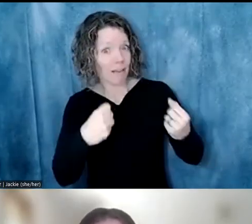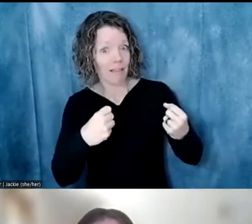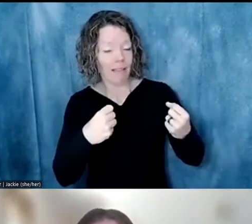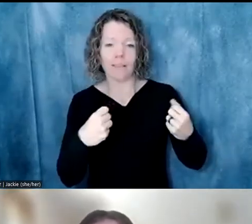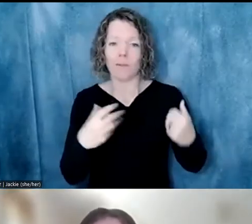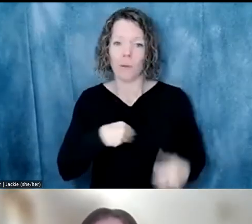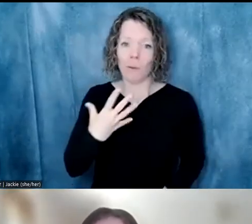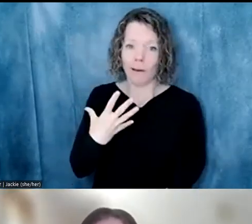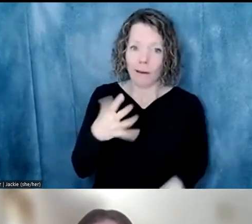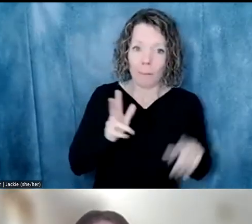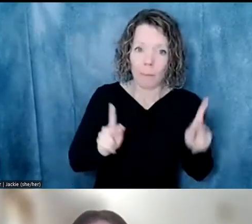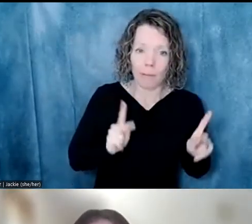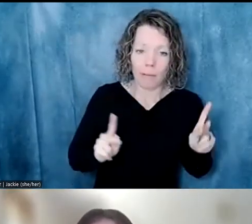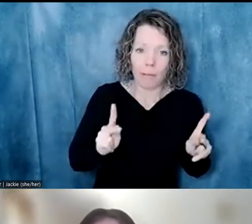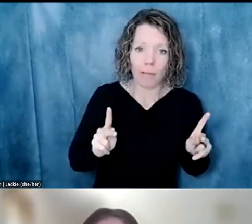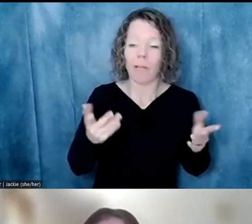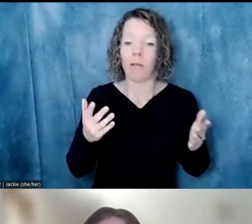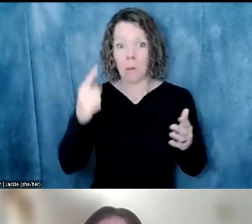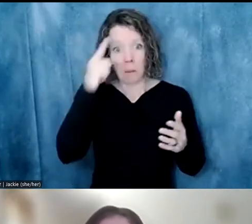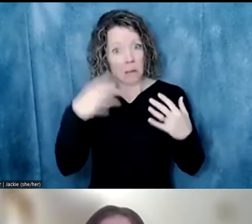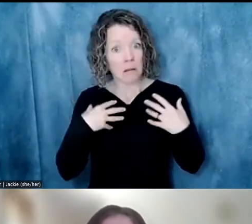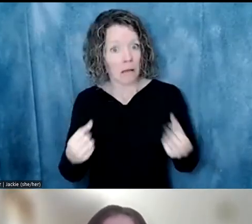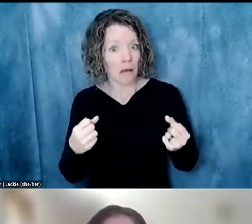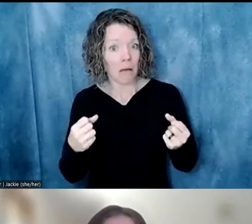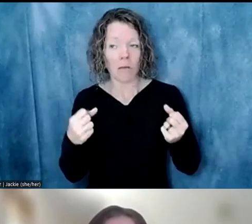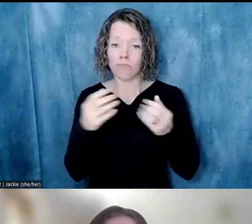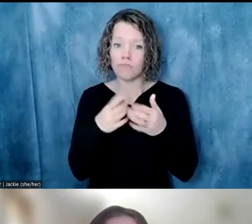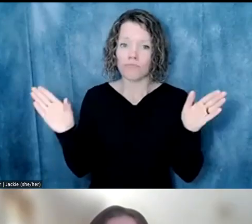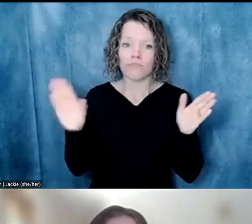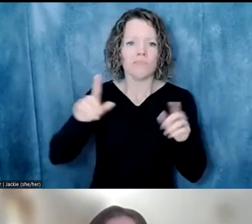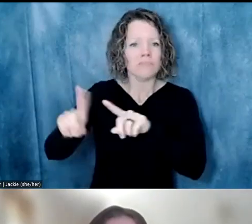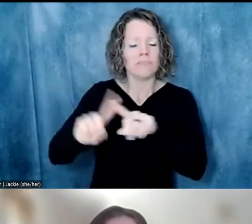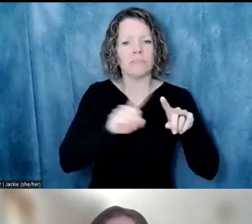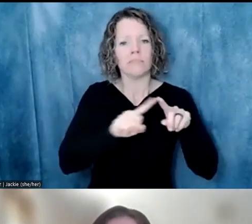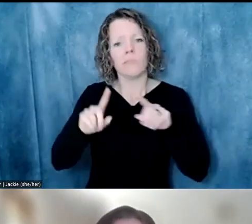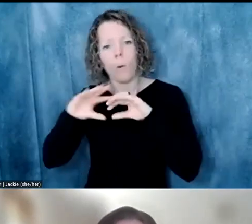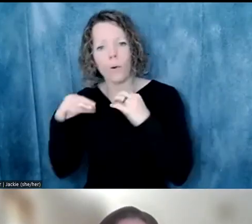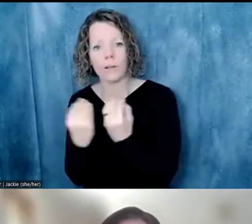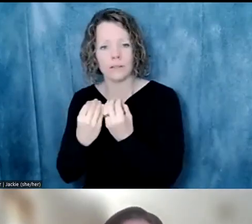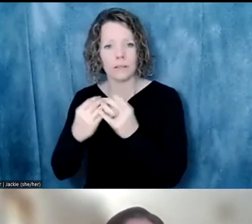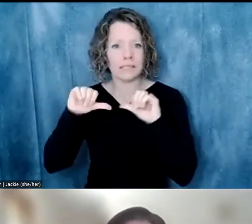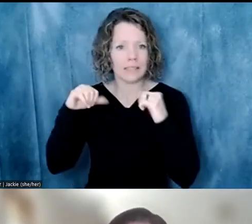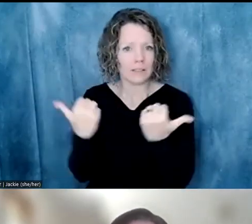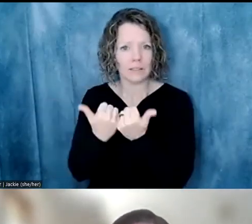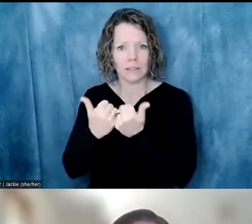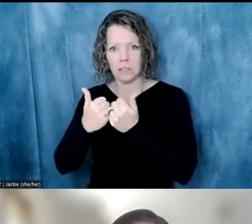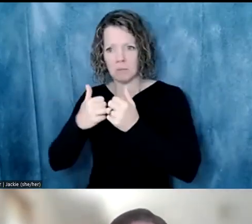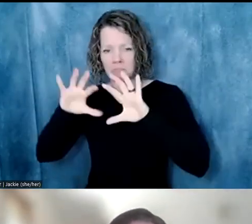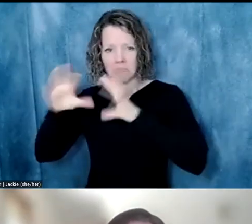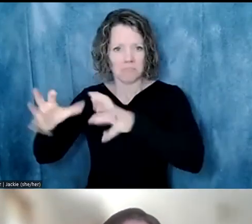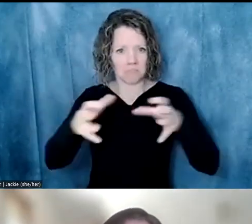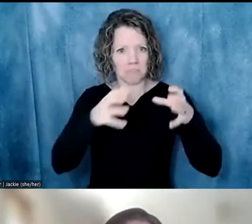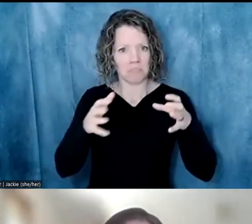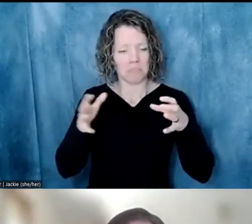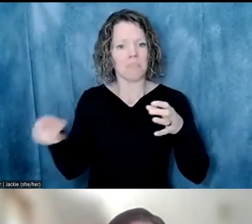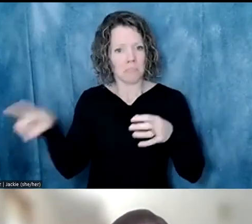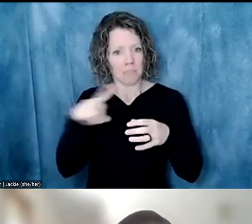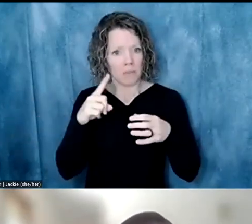institutions historically also have gone through periods of reckoning with their participation in